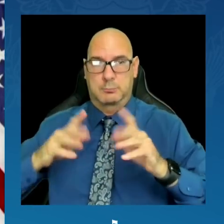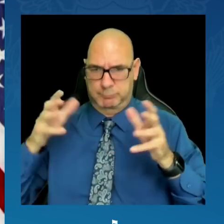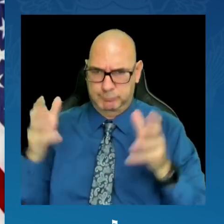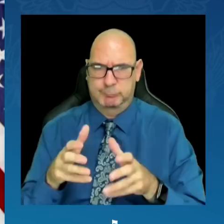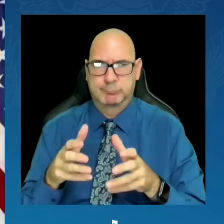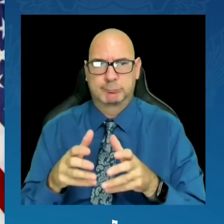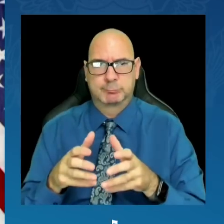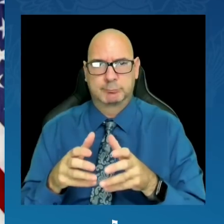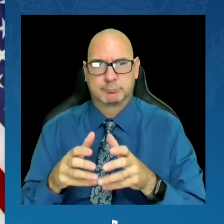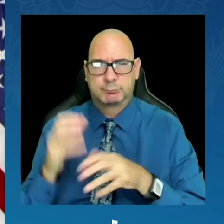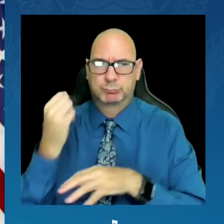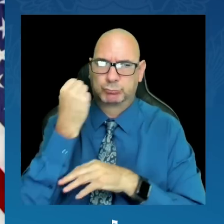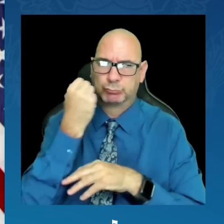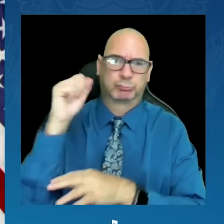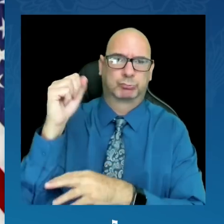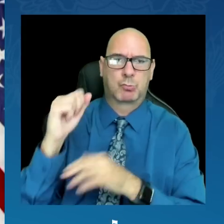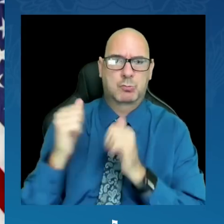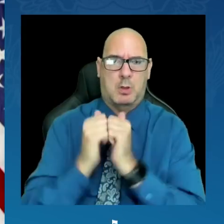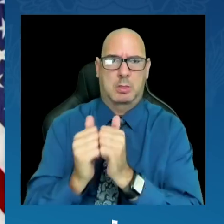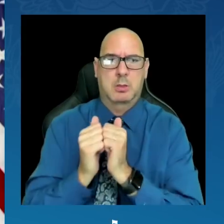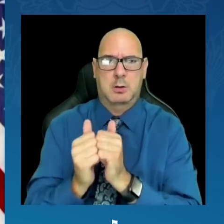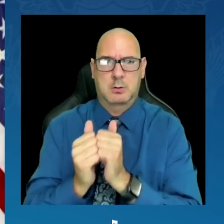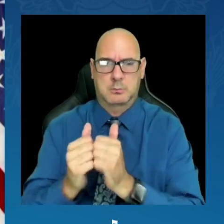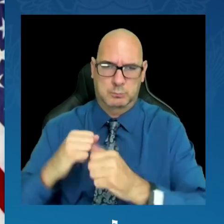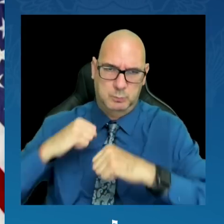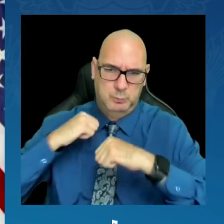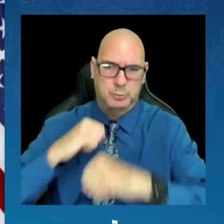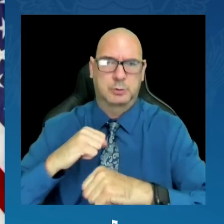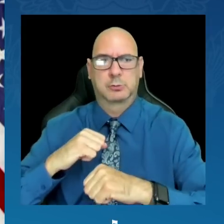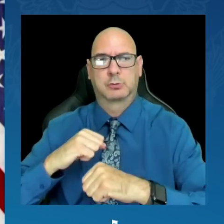in defense of one of the most fundamental ideals